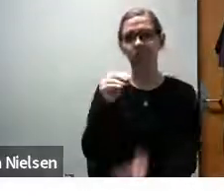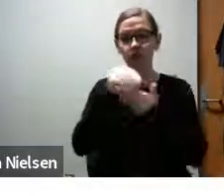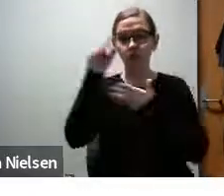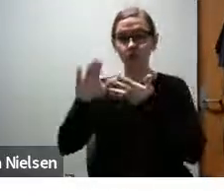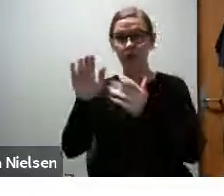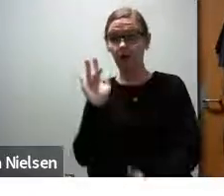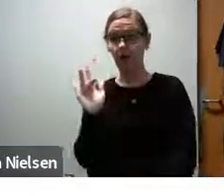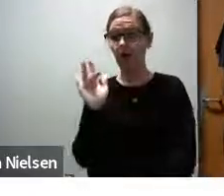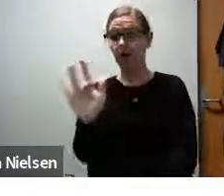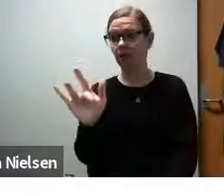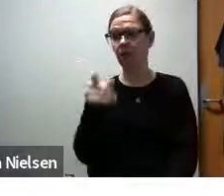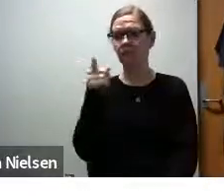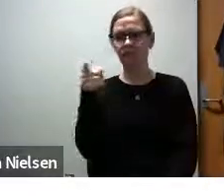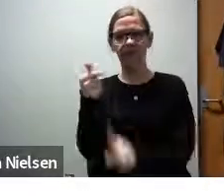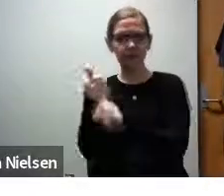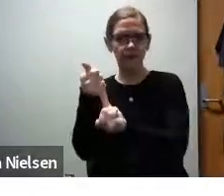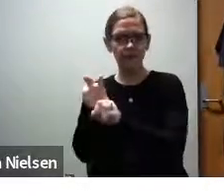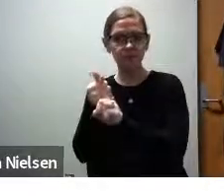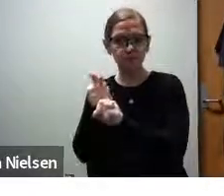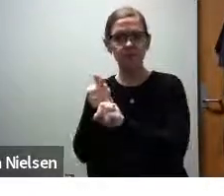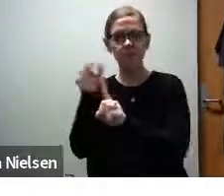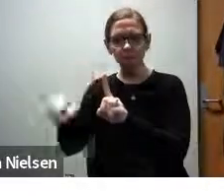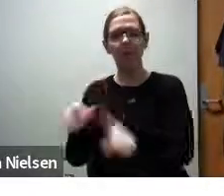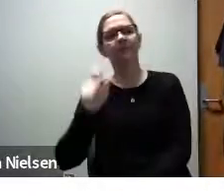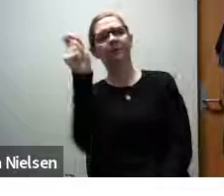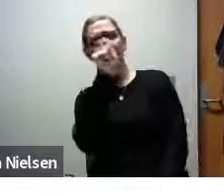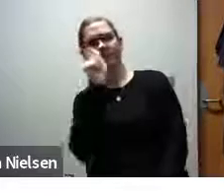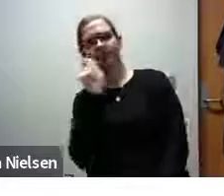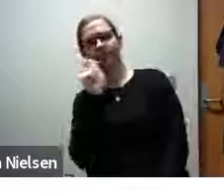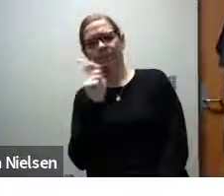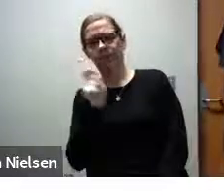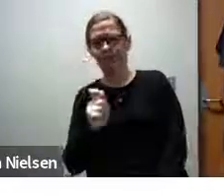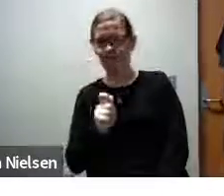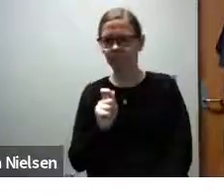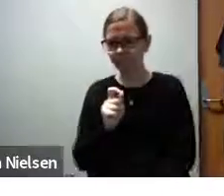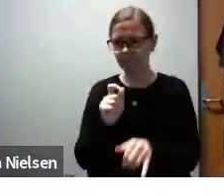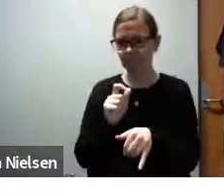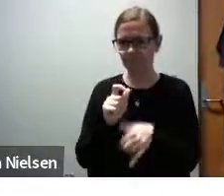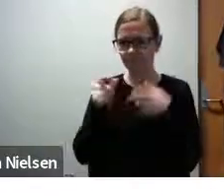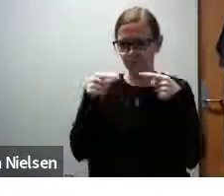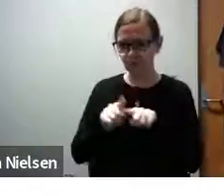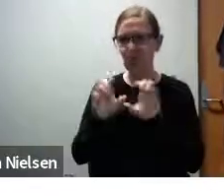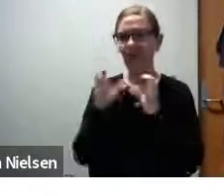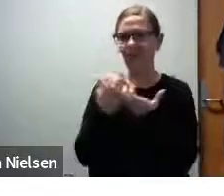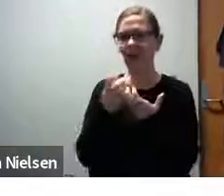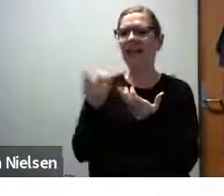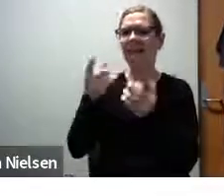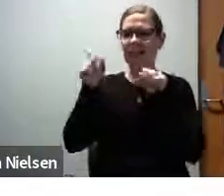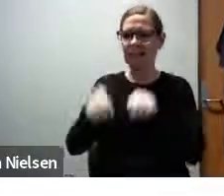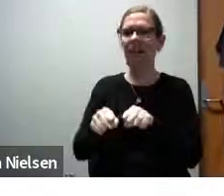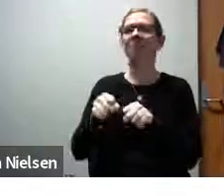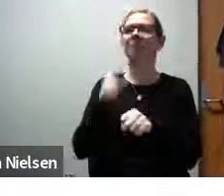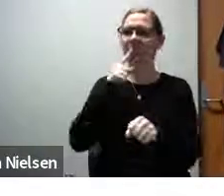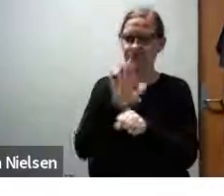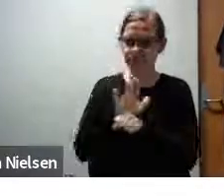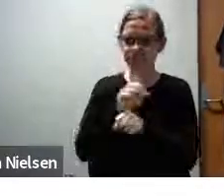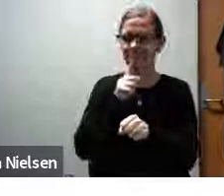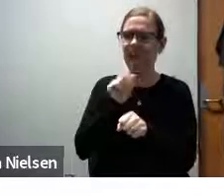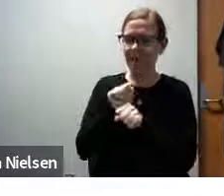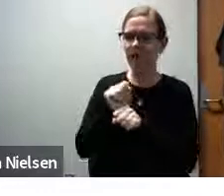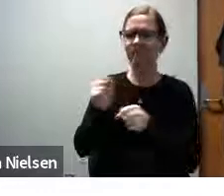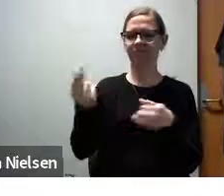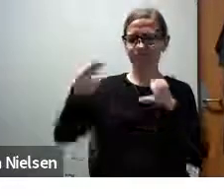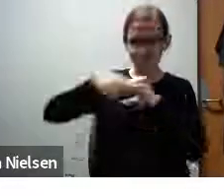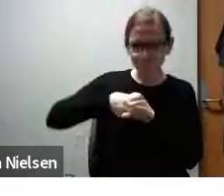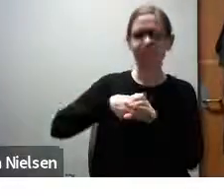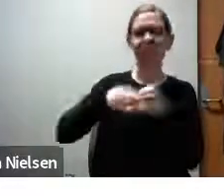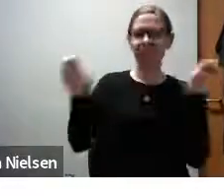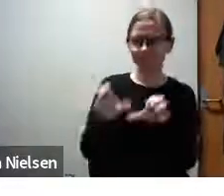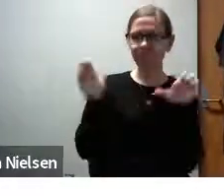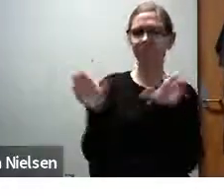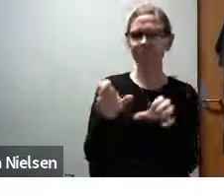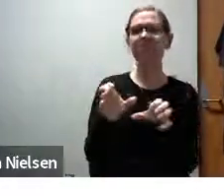And work out that problem for you in class. This is a great way to get them engaged. And another way, if we can get those students hooked and engaged in our lessons.